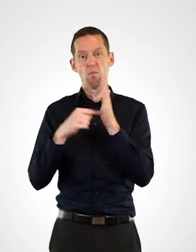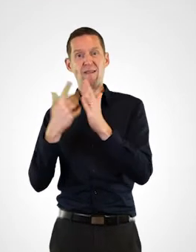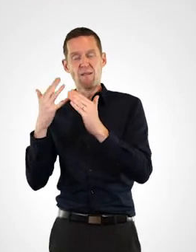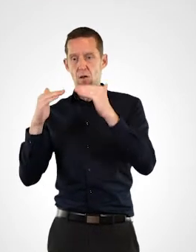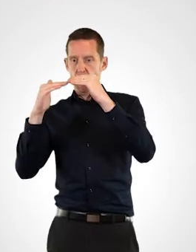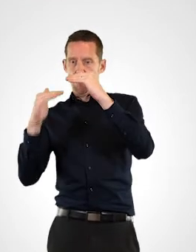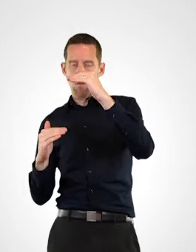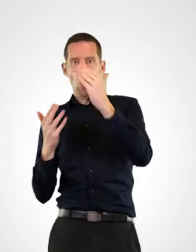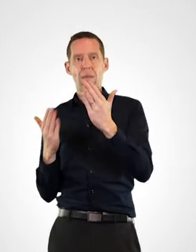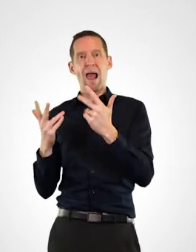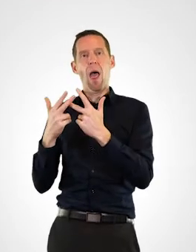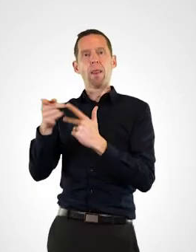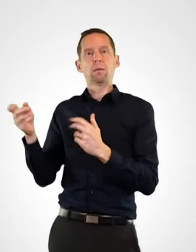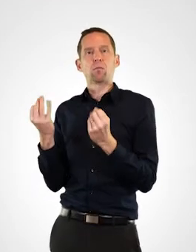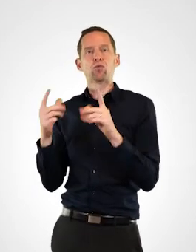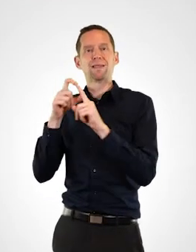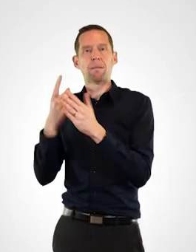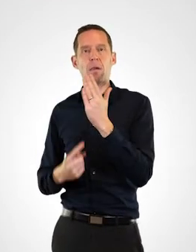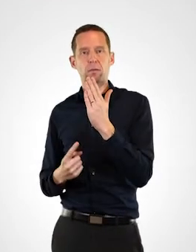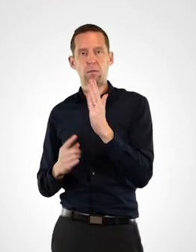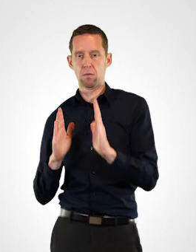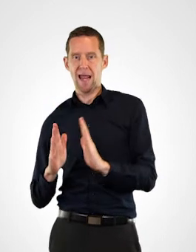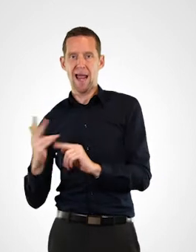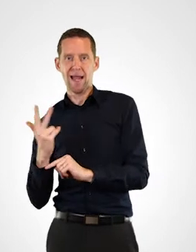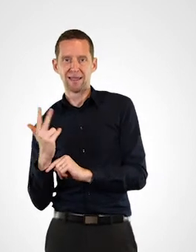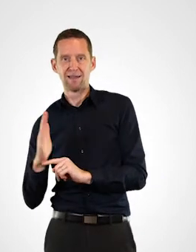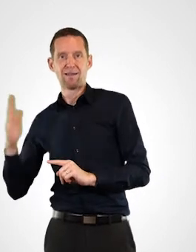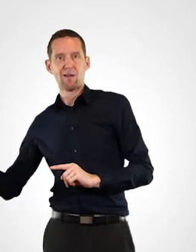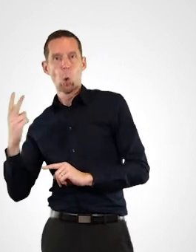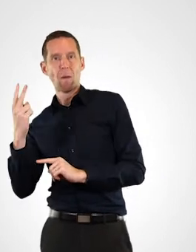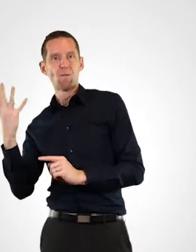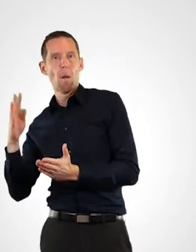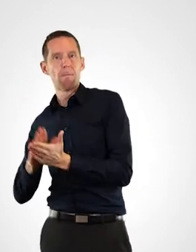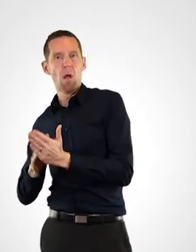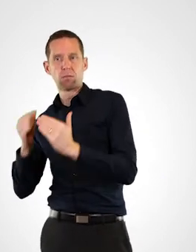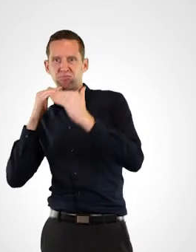in CASP scores for their peers at 18 and 24 months.